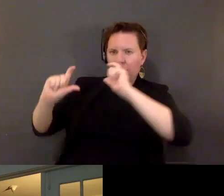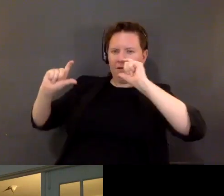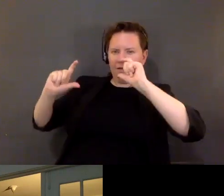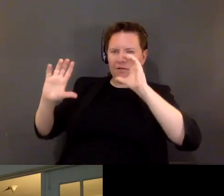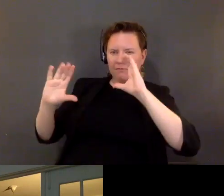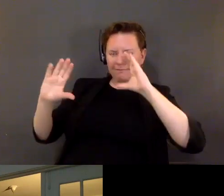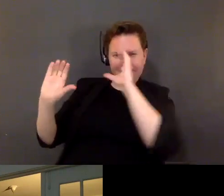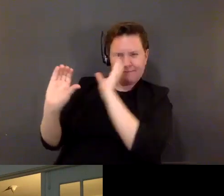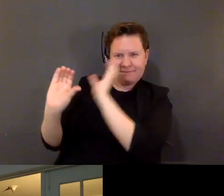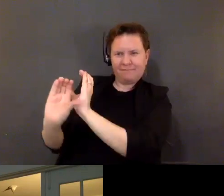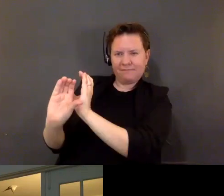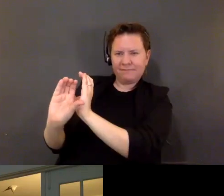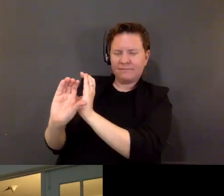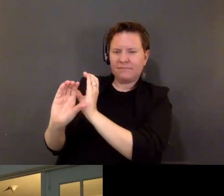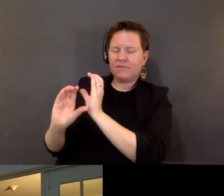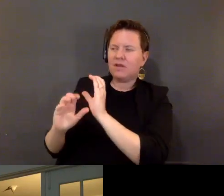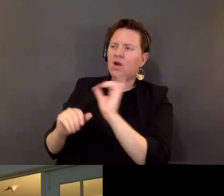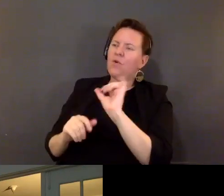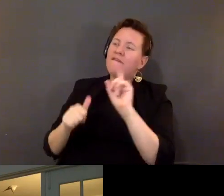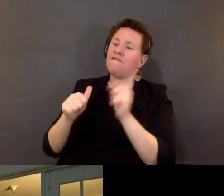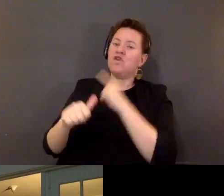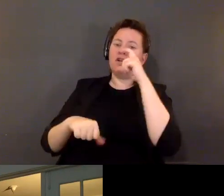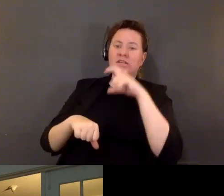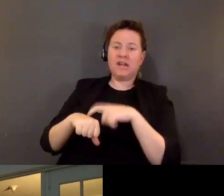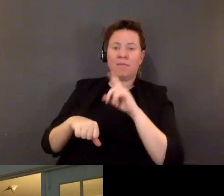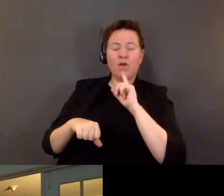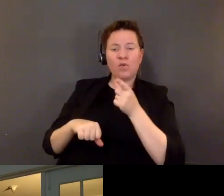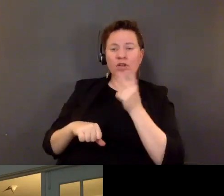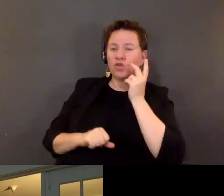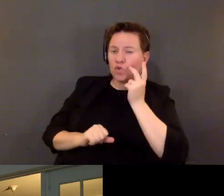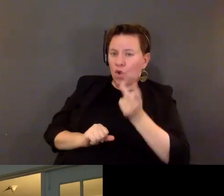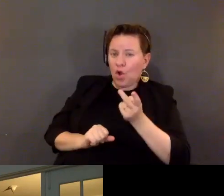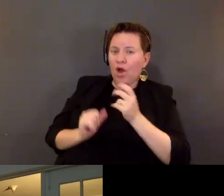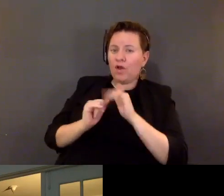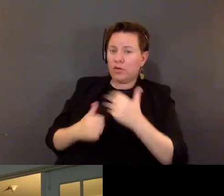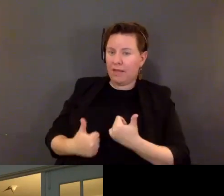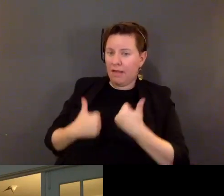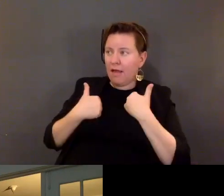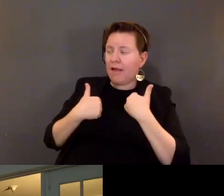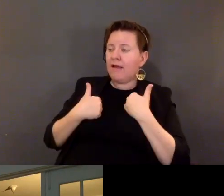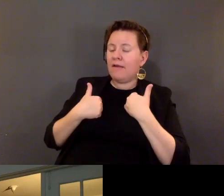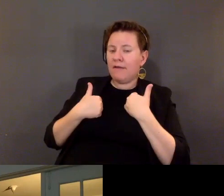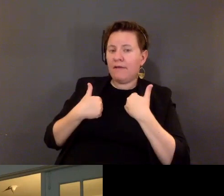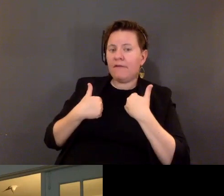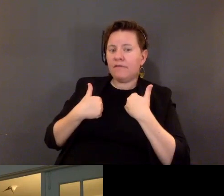where for the first time i really saw how your life connected up